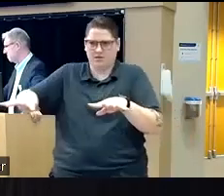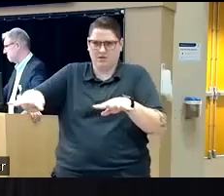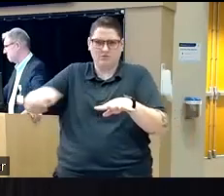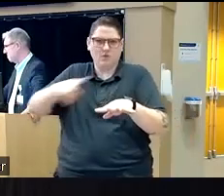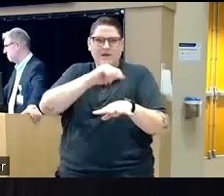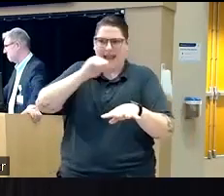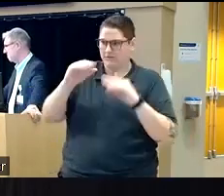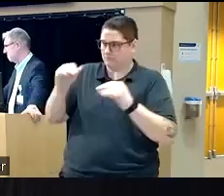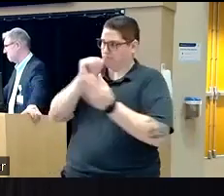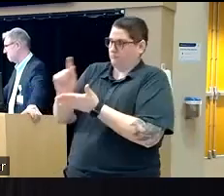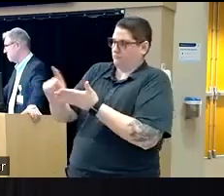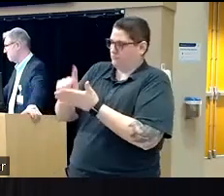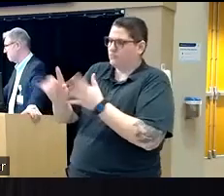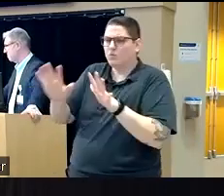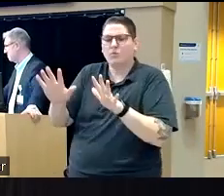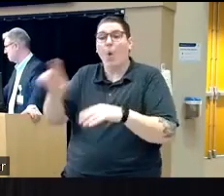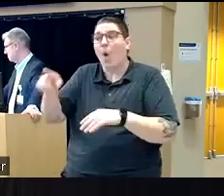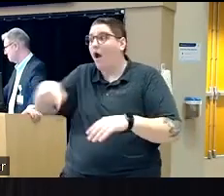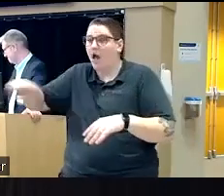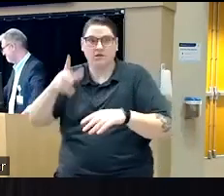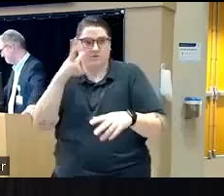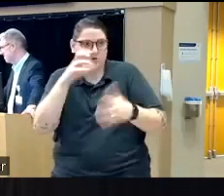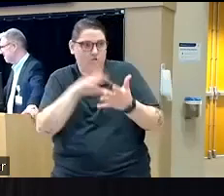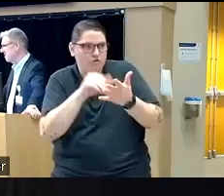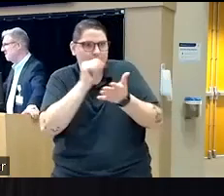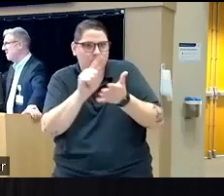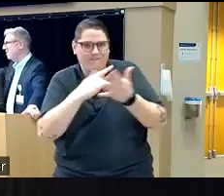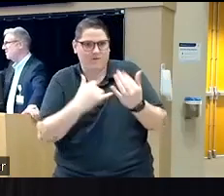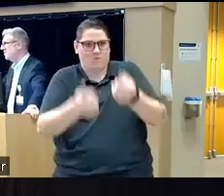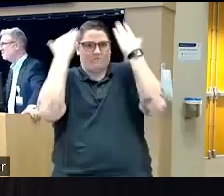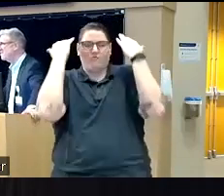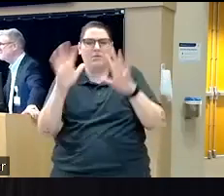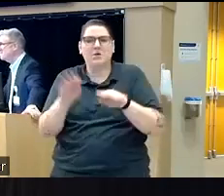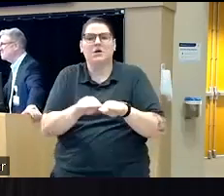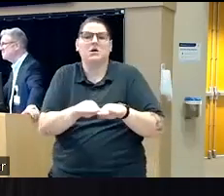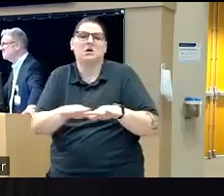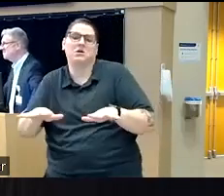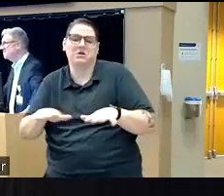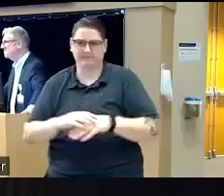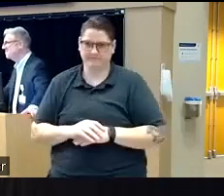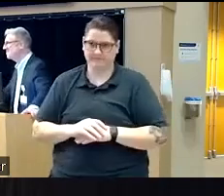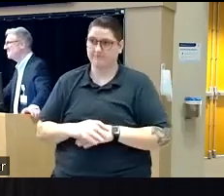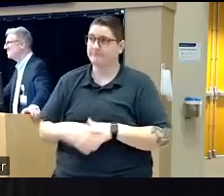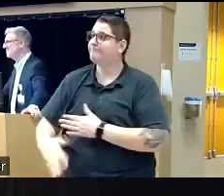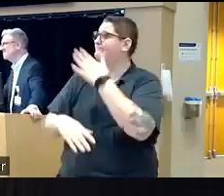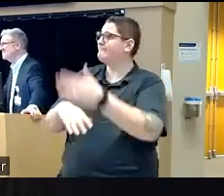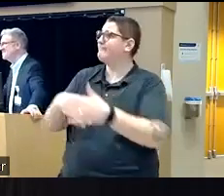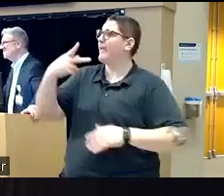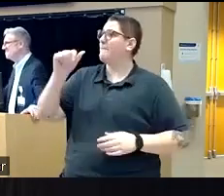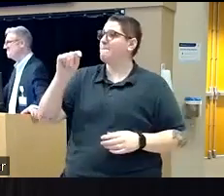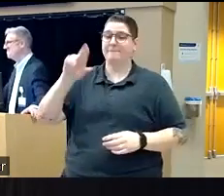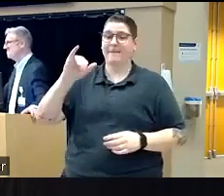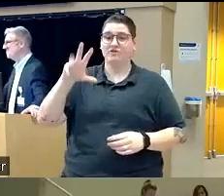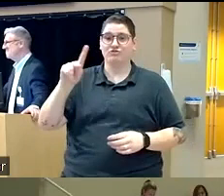learning something from it rather than it feeling like a burden Patrick sesh thanks Rob wonderful